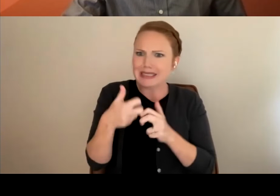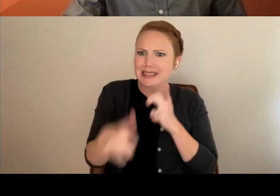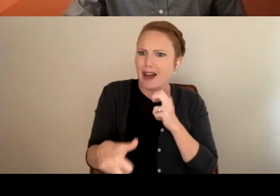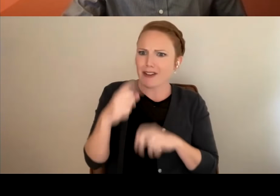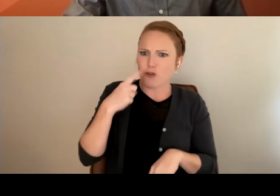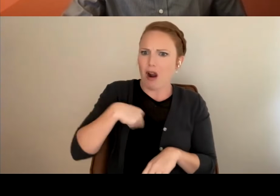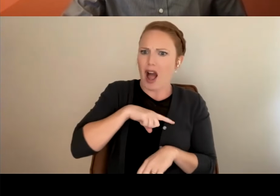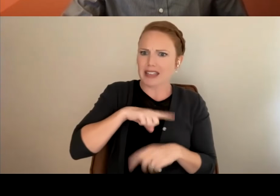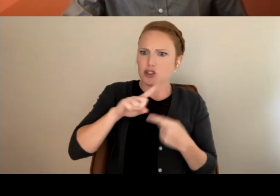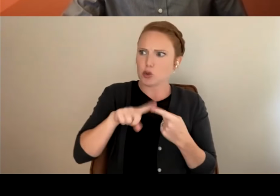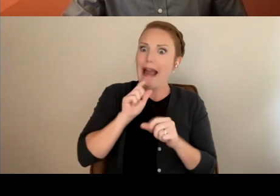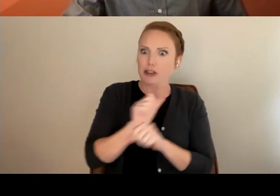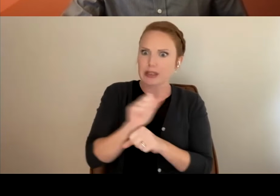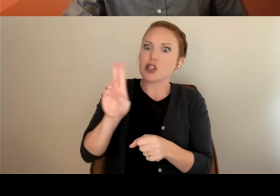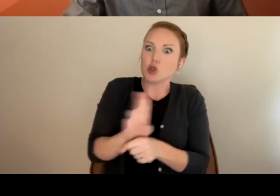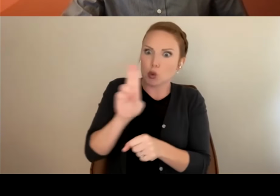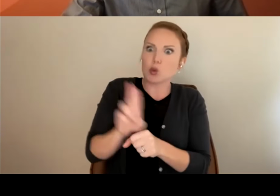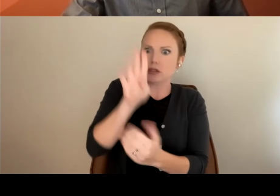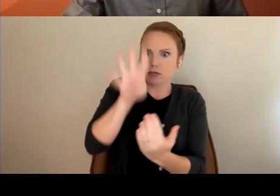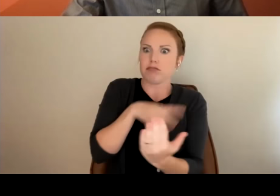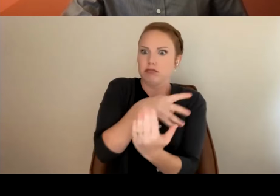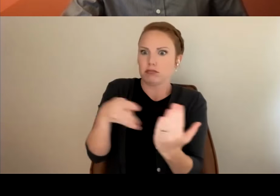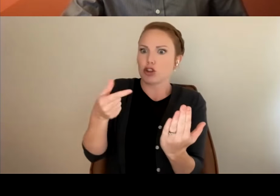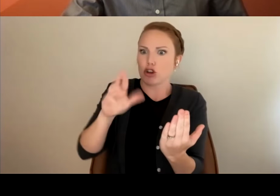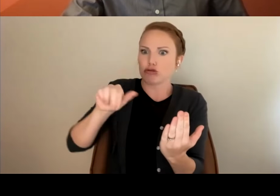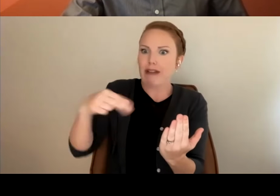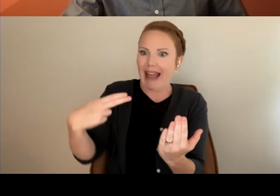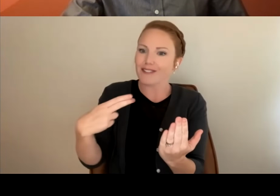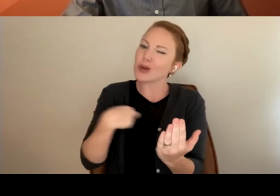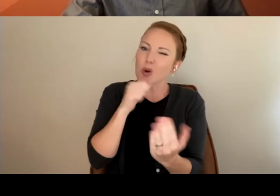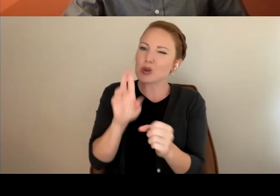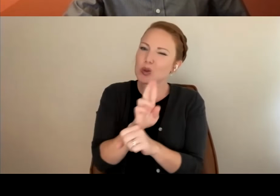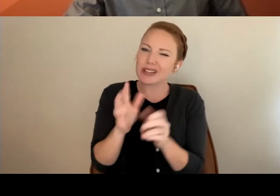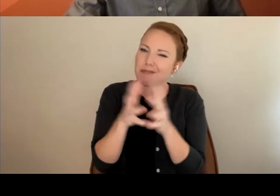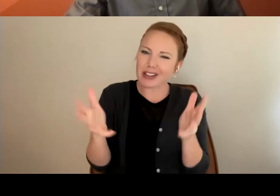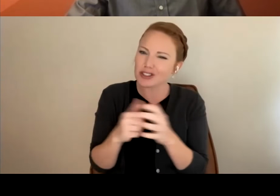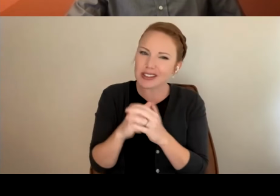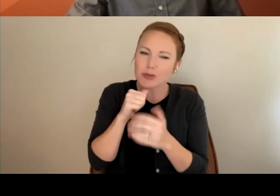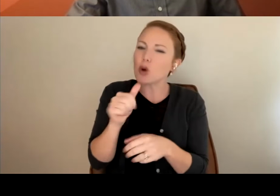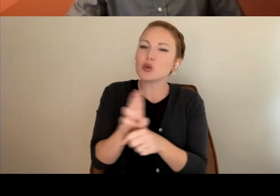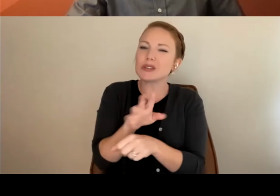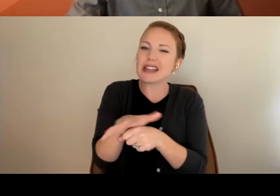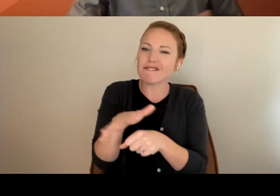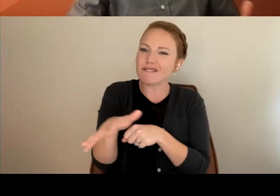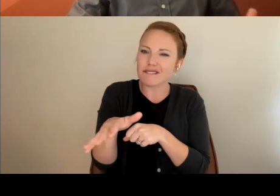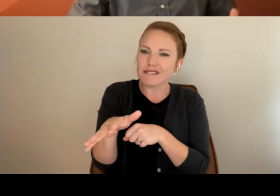to make use out of. So that is a little bit of a lay of the land. So I think that just